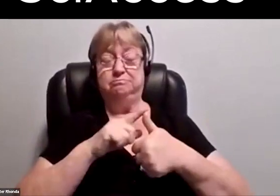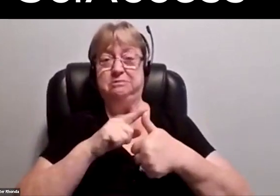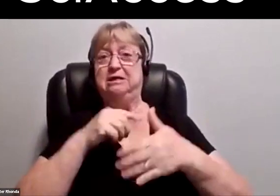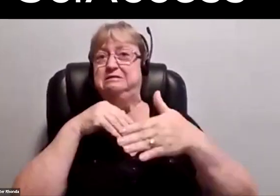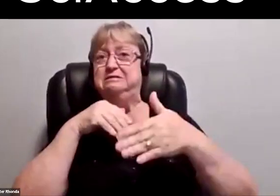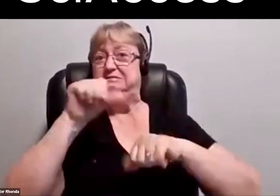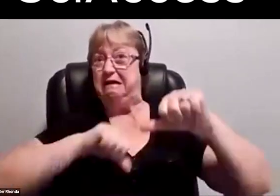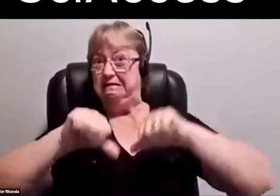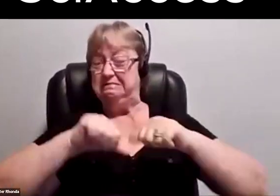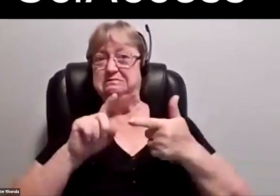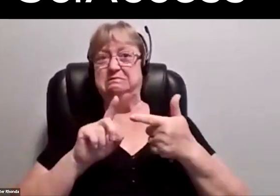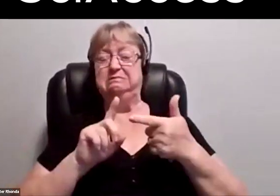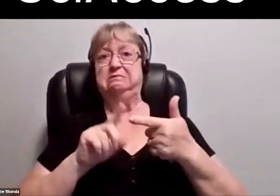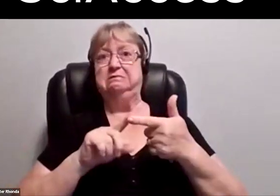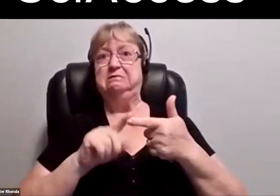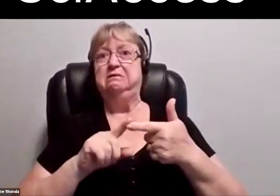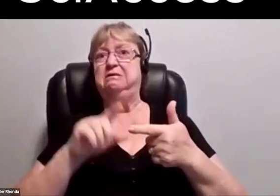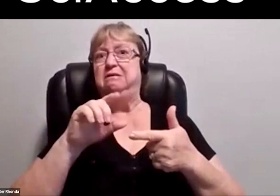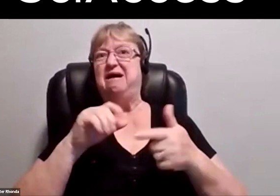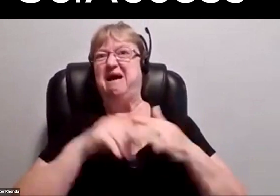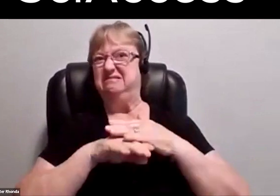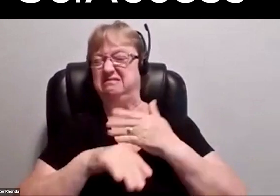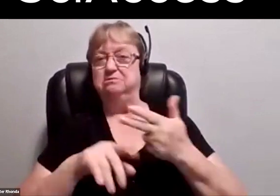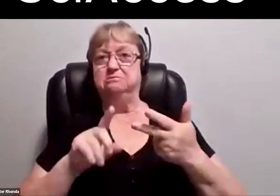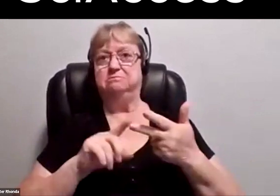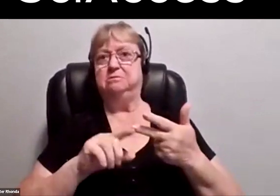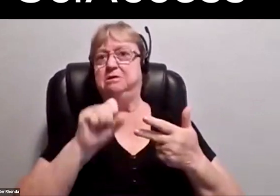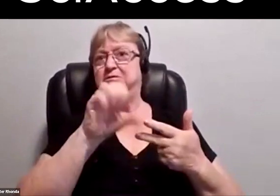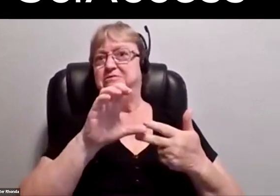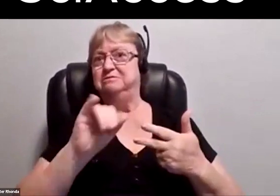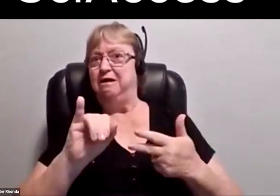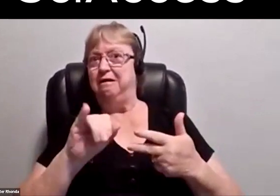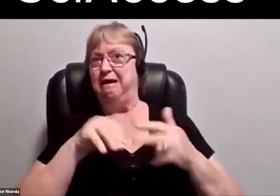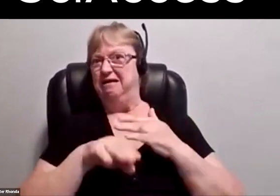and the third is SciAccess. In science, we seek understanding.